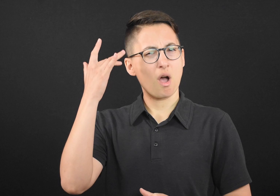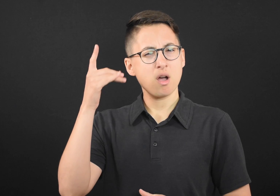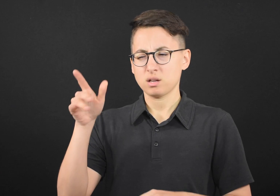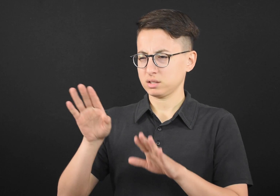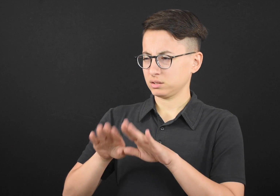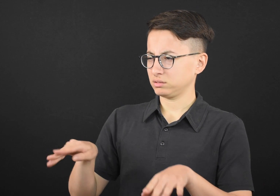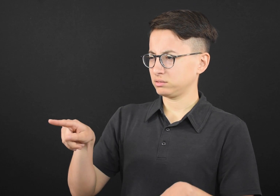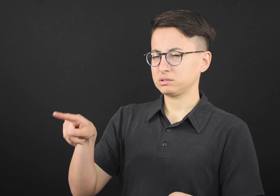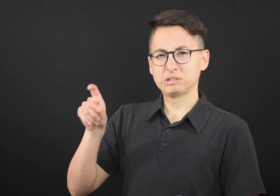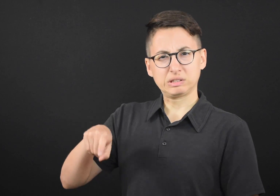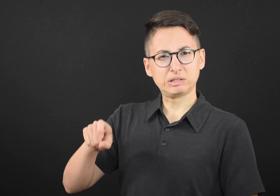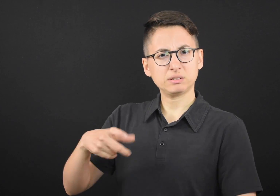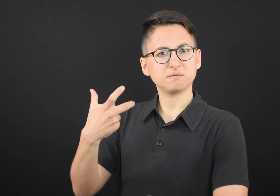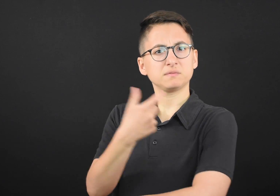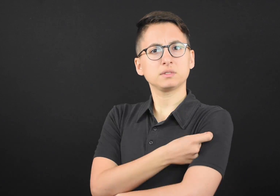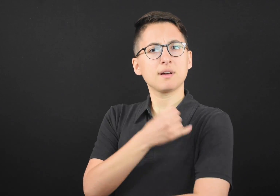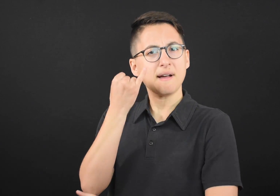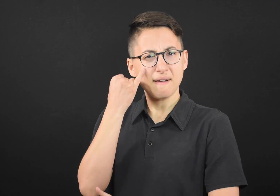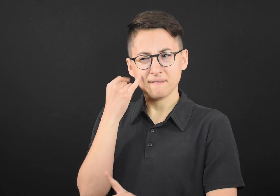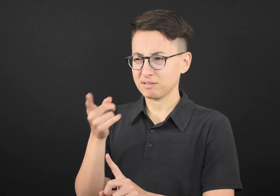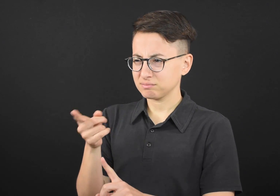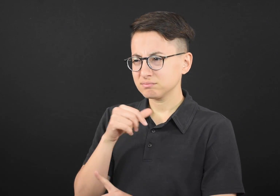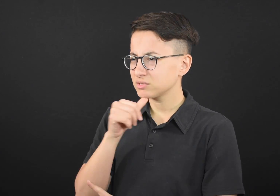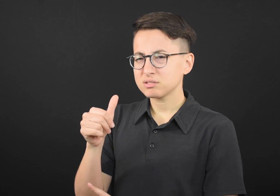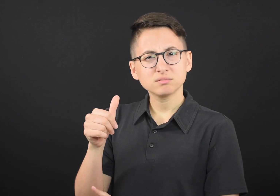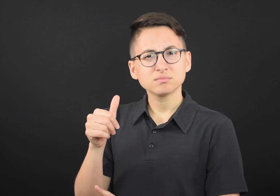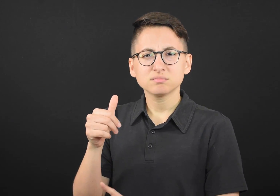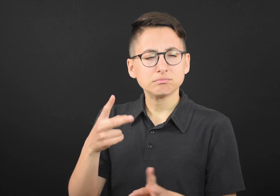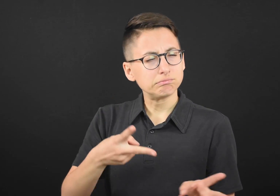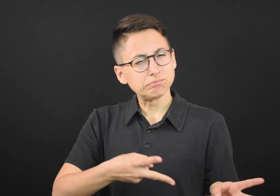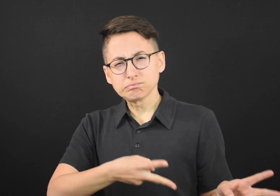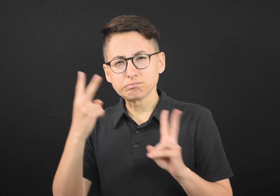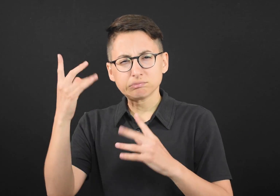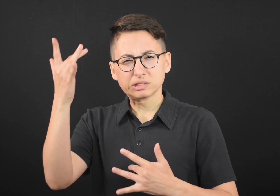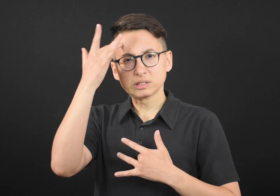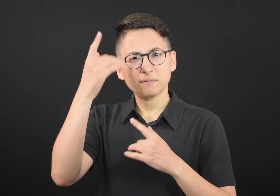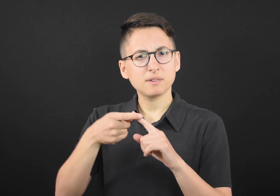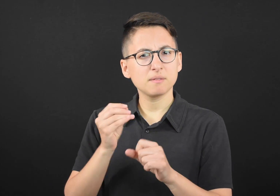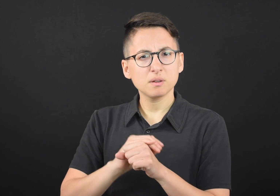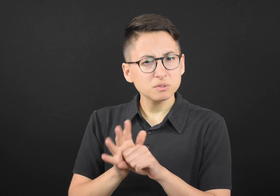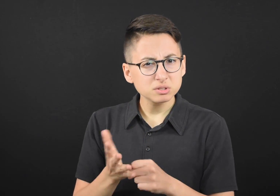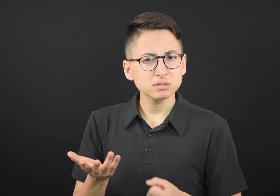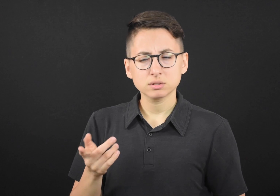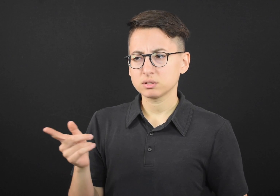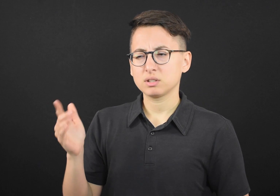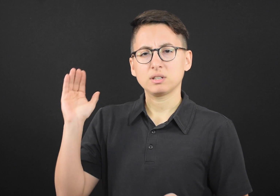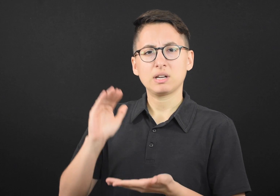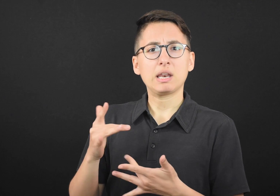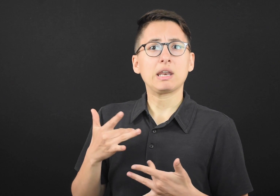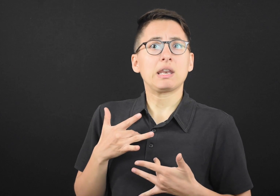Why do kids need the vaccine if they don’t get seriously ill from COVID and are less likely to transmit it?